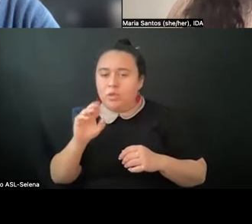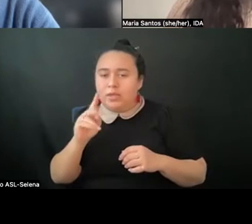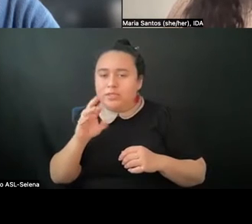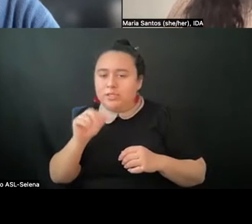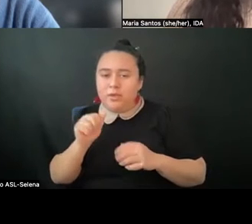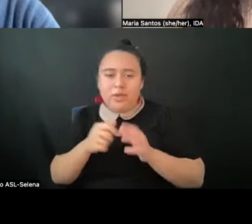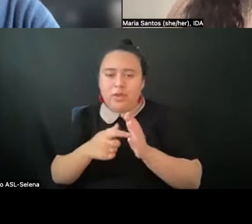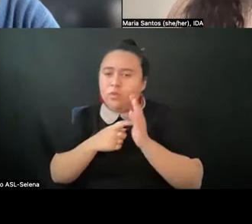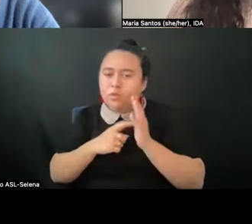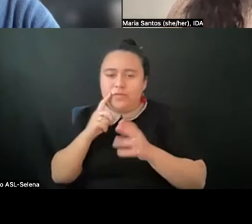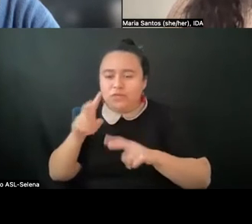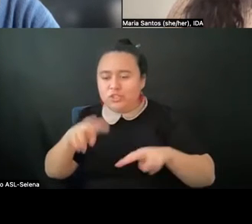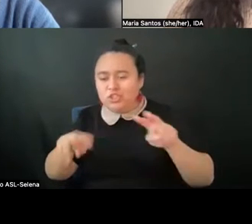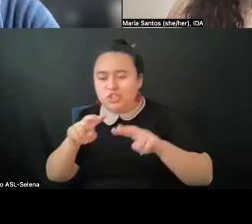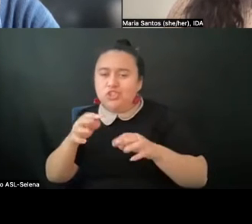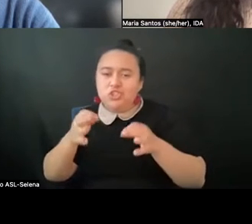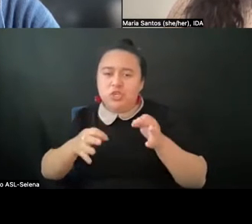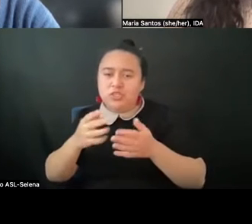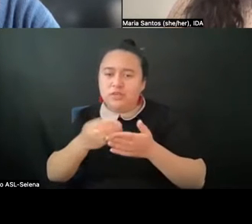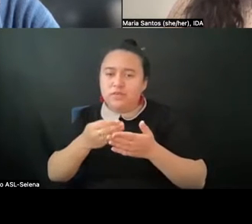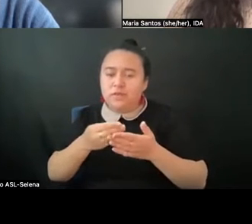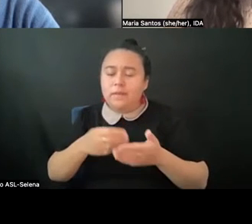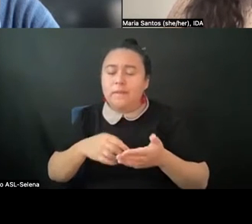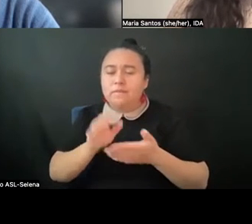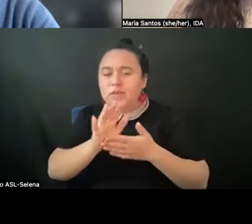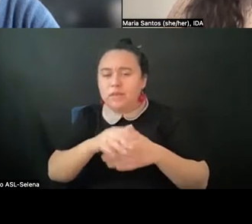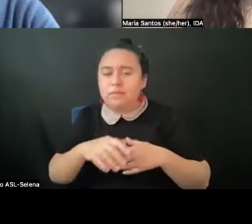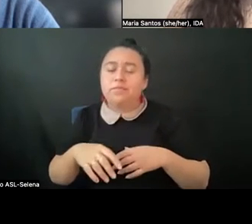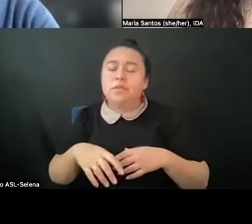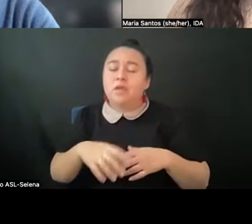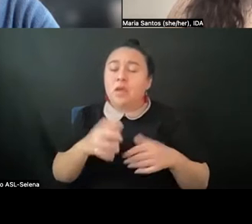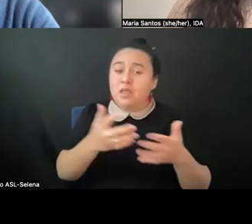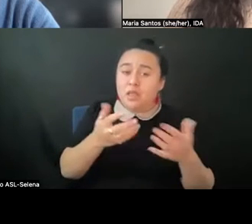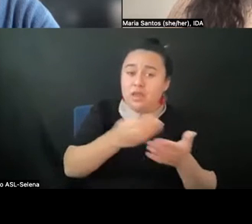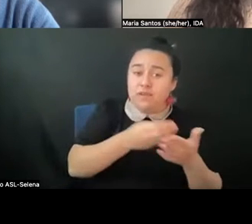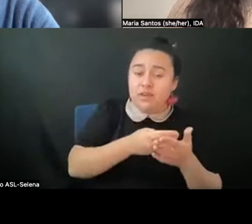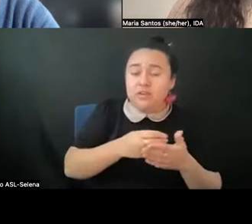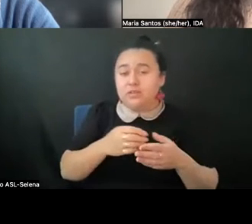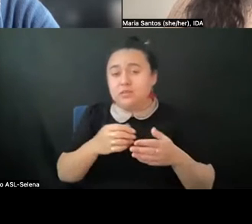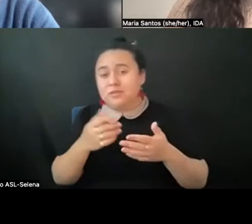Whether your film has a lot of funders or no funders, again, not one of the main criteria for us in